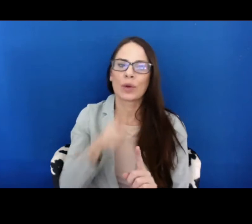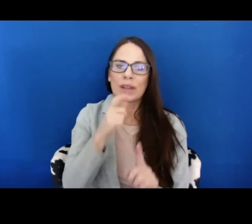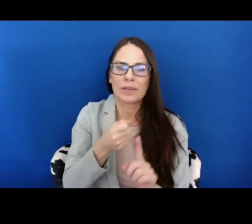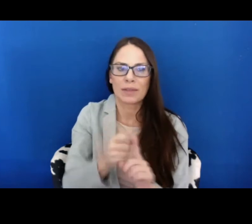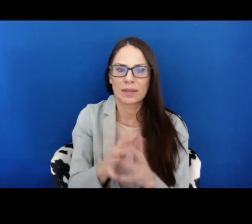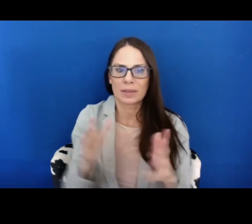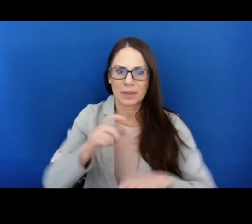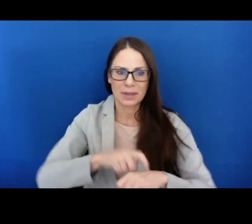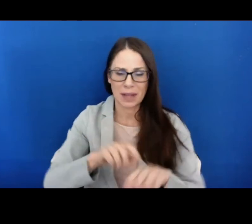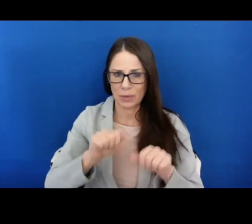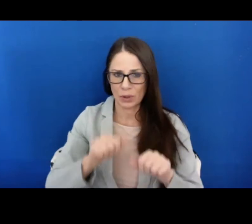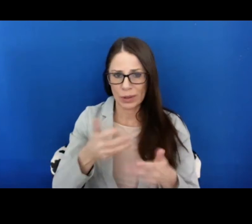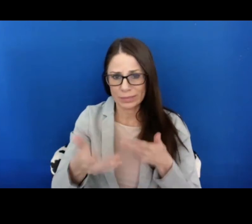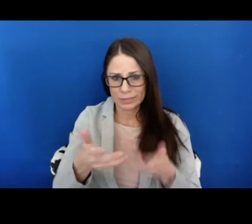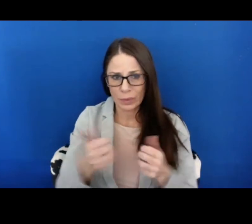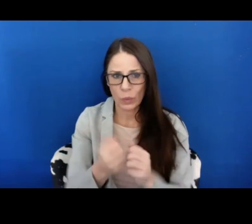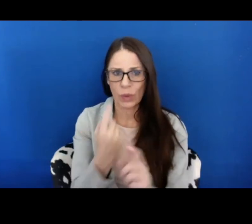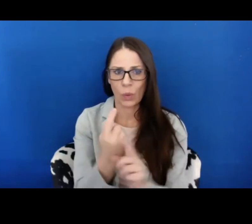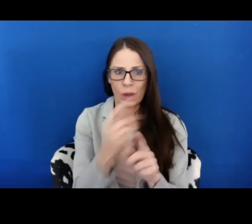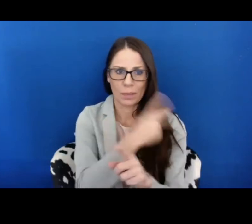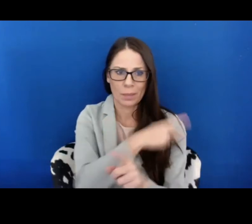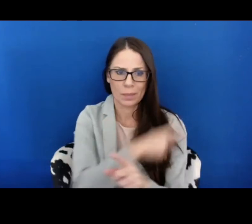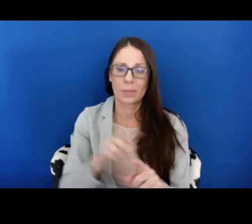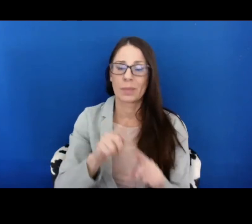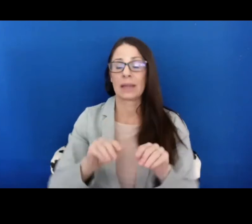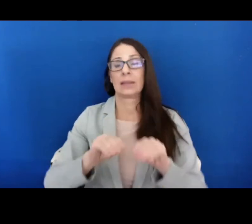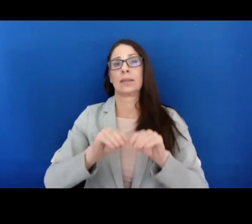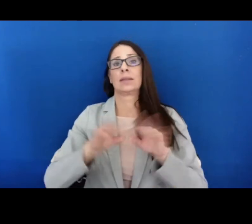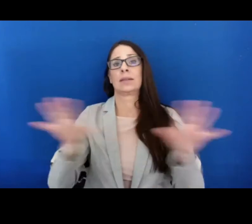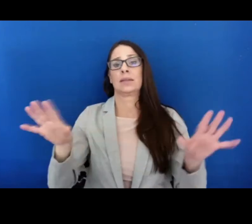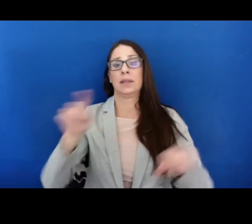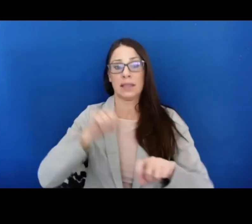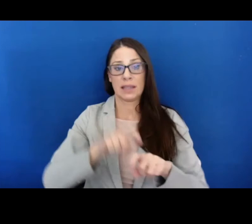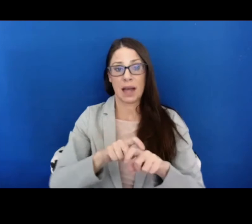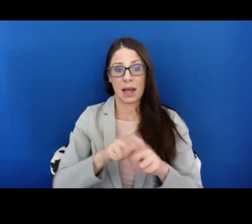patient, but it is abundantly clear that time spent with a non speaking intellectually